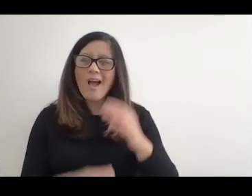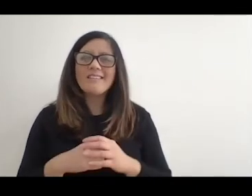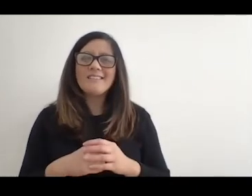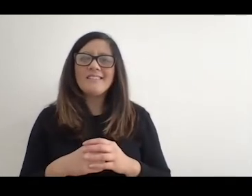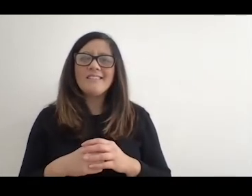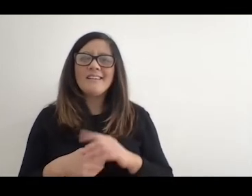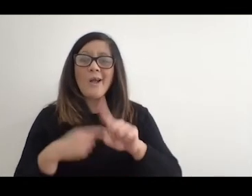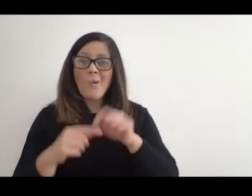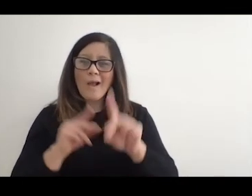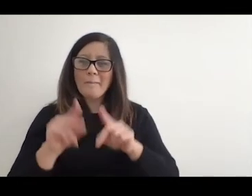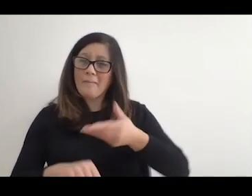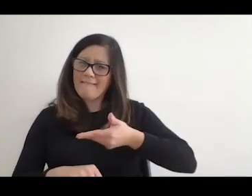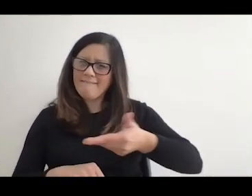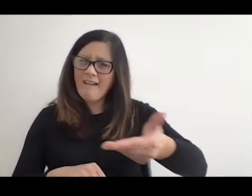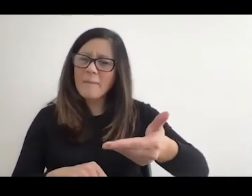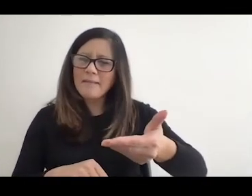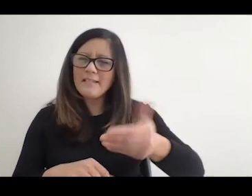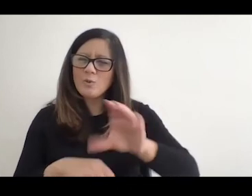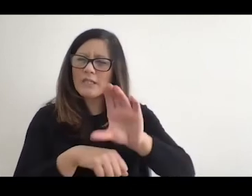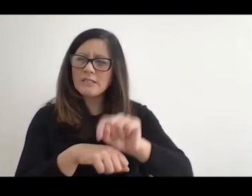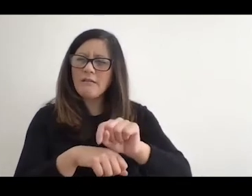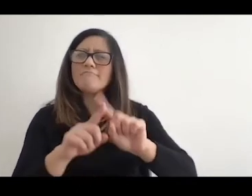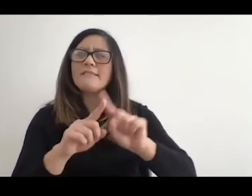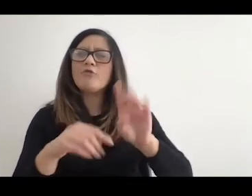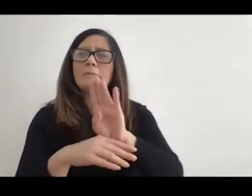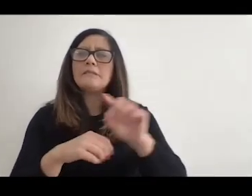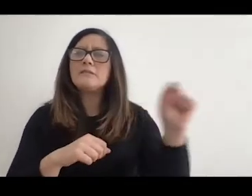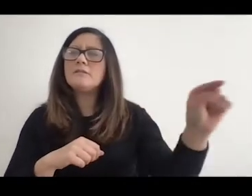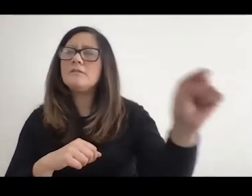people when they invite me in to consult is that this is not just a design issue.